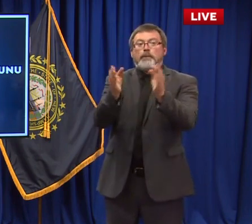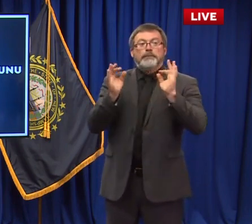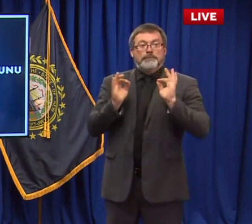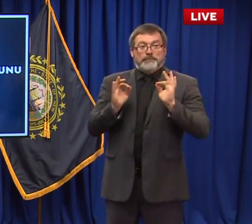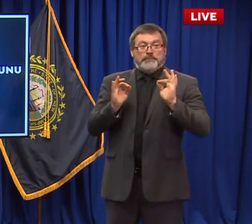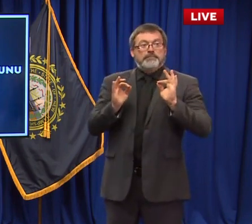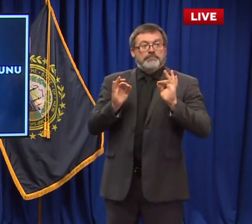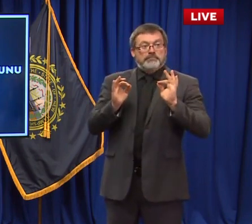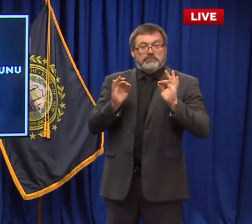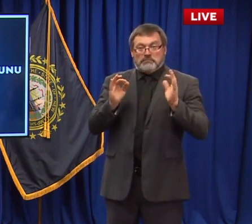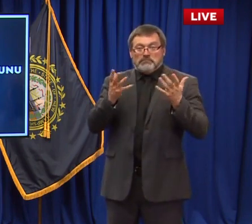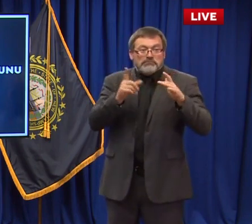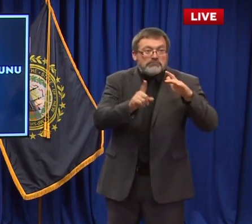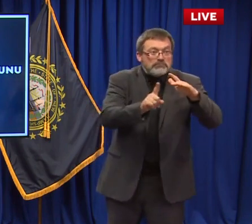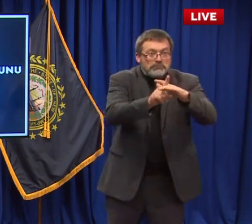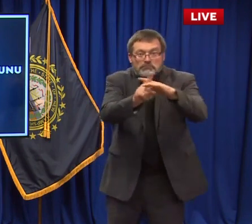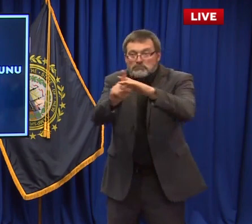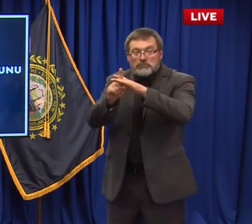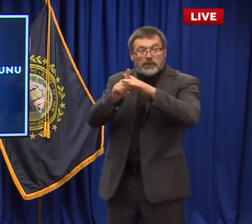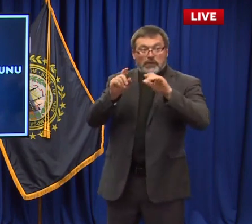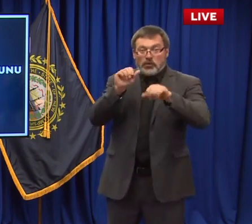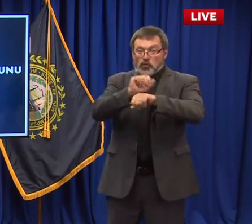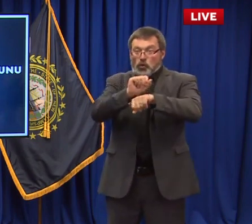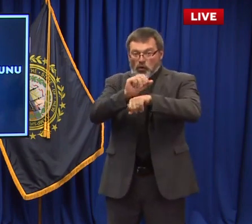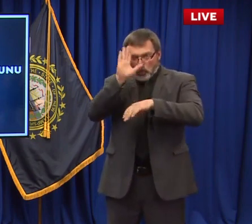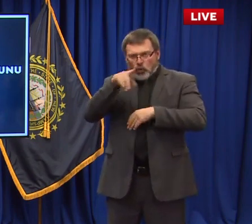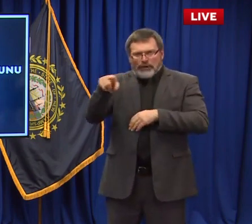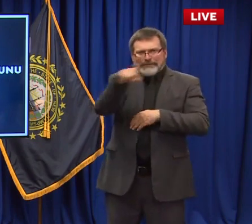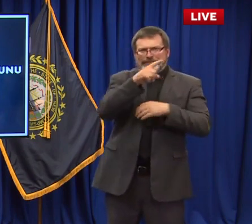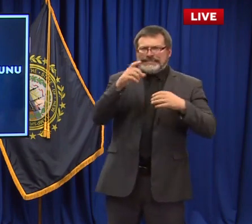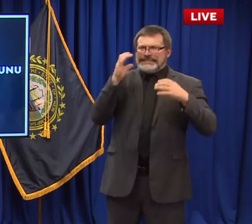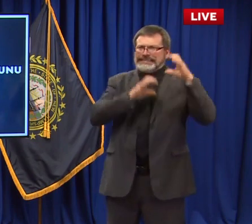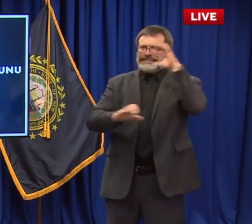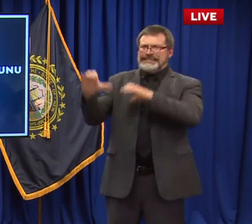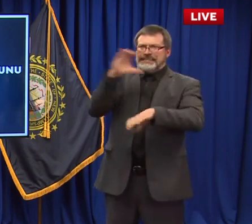WE WANT TO KEEP SEEING THOSE DOWNWARD TRENDS. A LOT OF OPPORTUNITY.